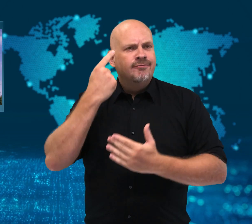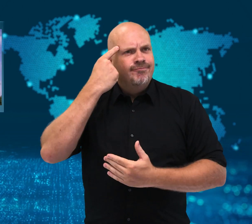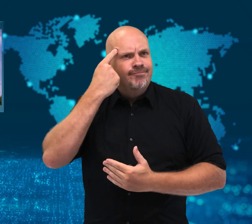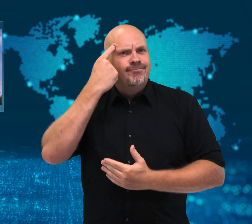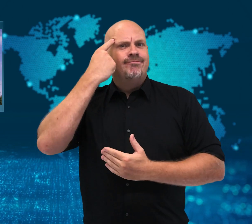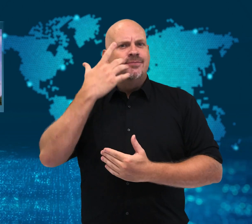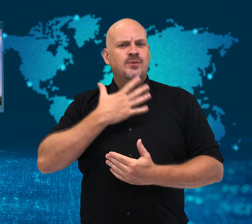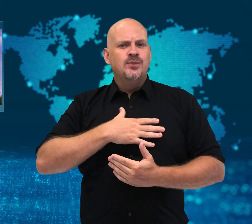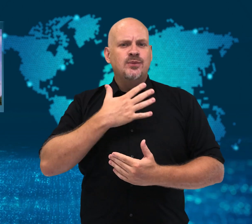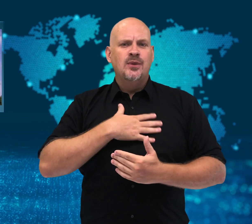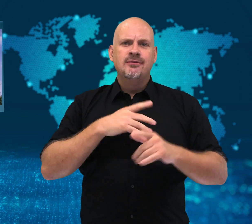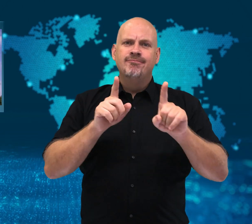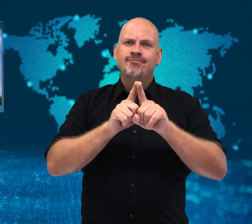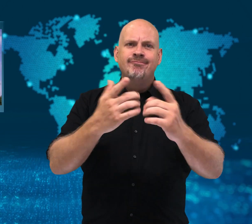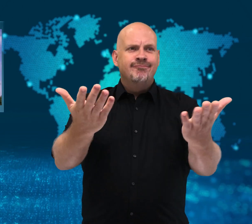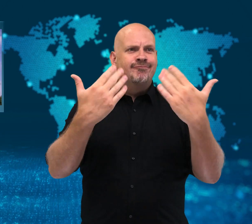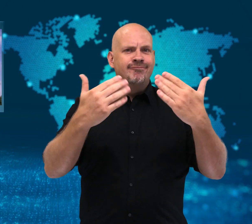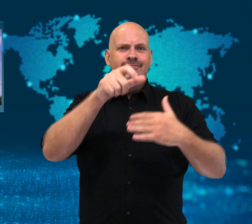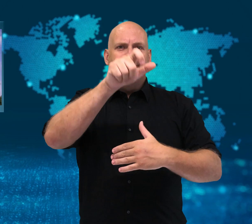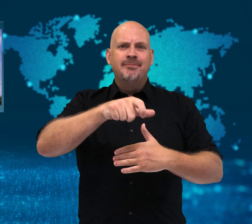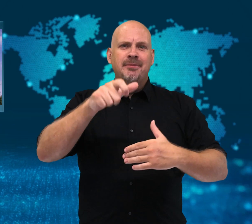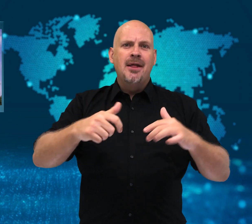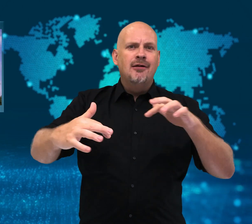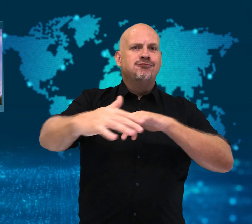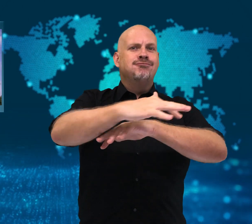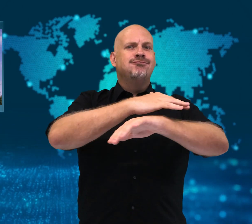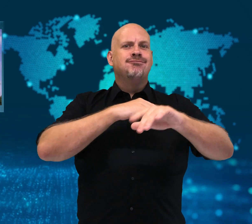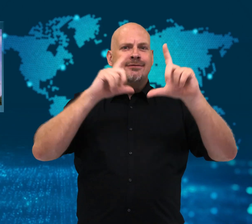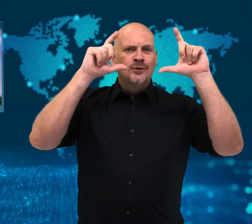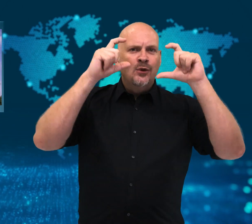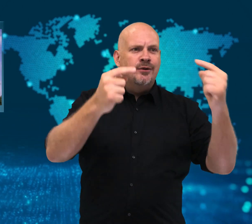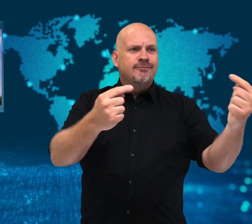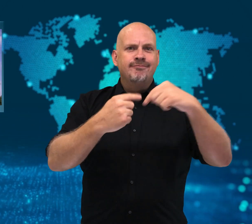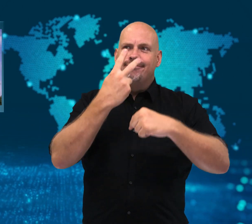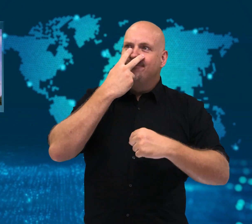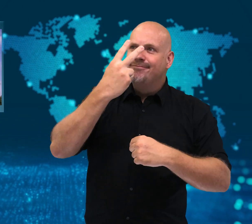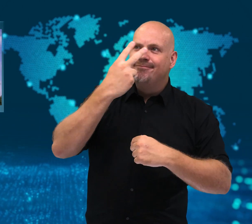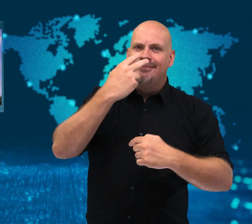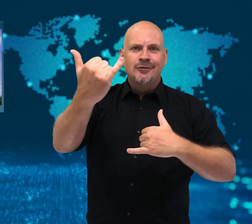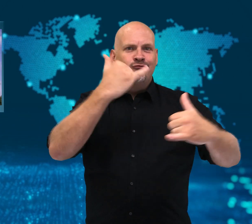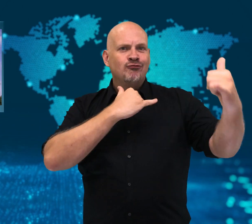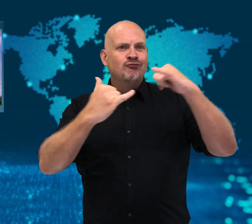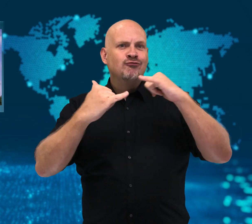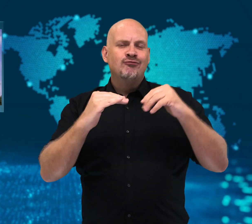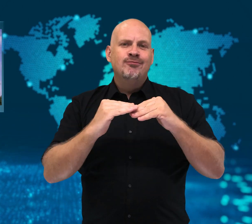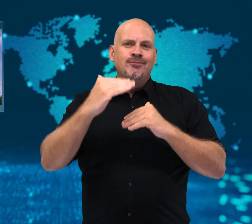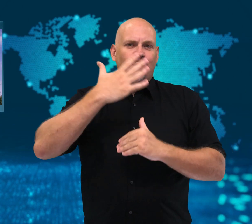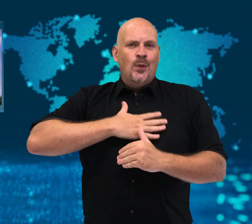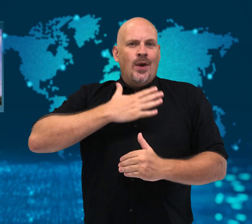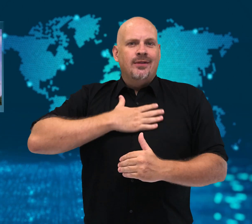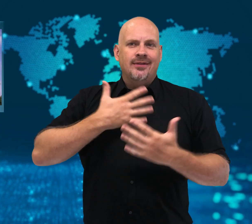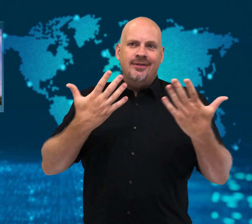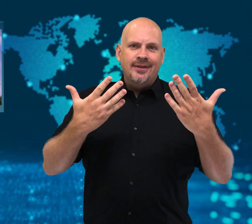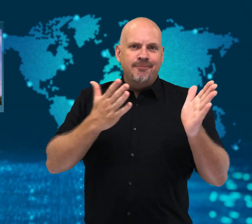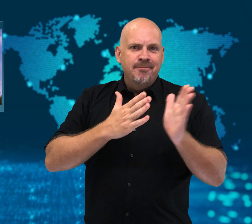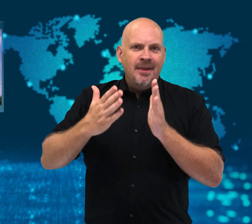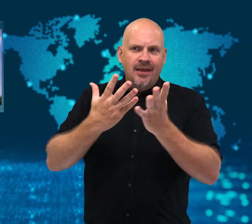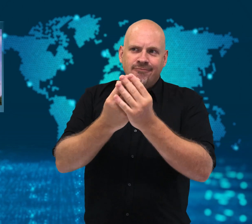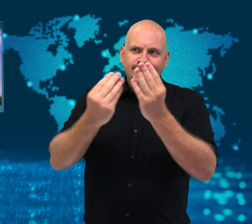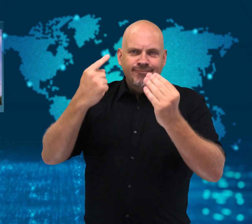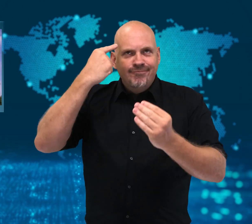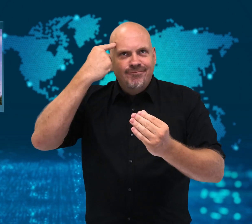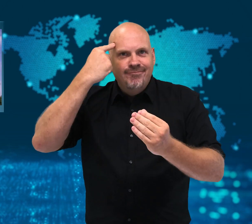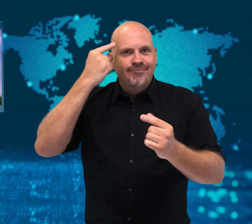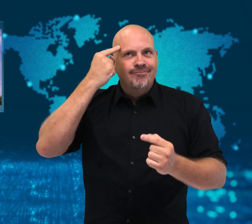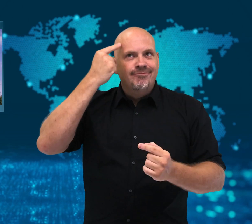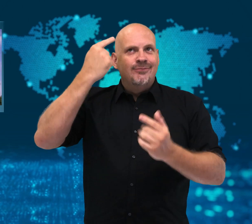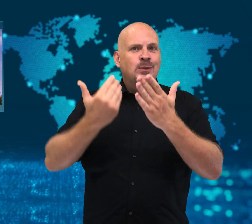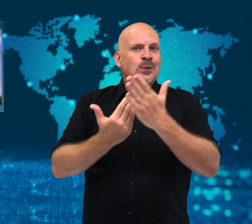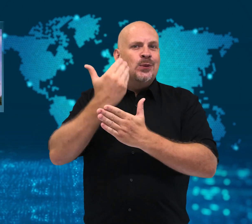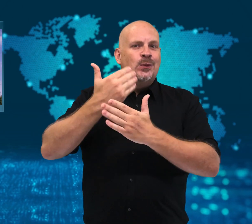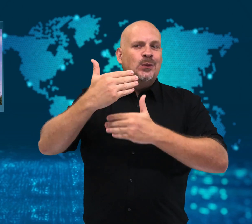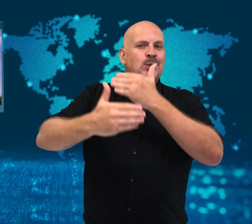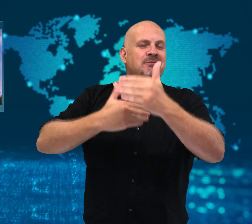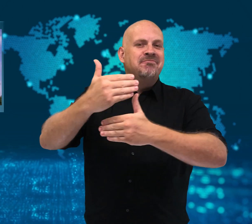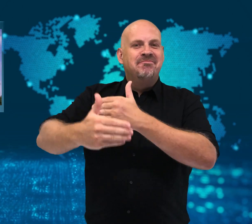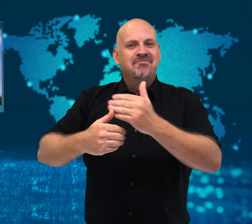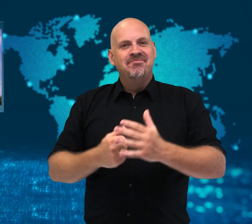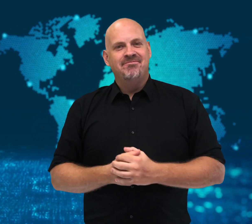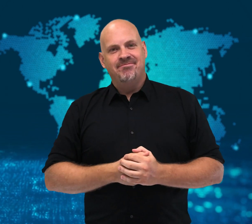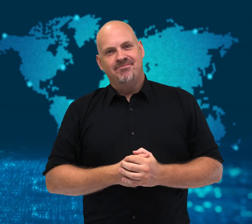many are trying to invent new attractions to attract tourists.